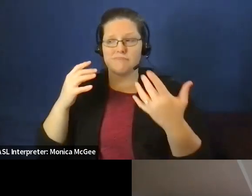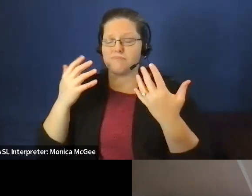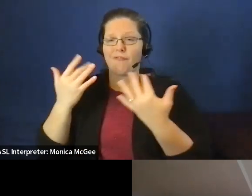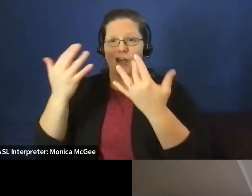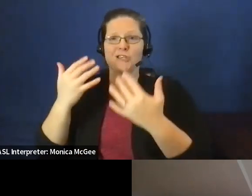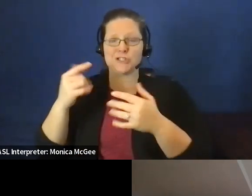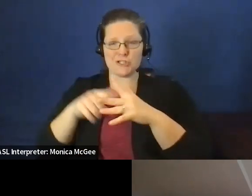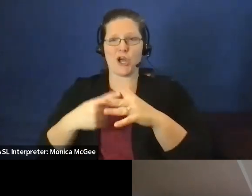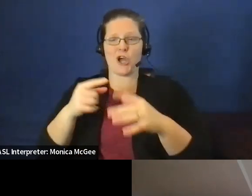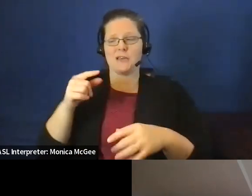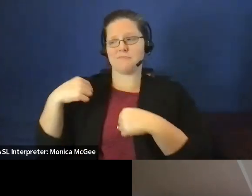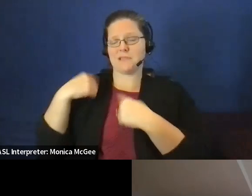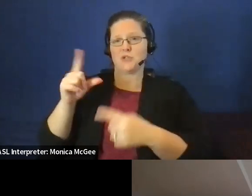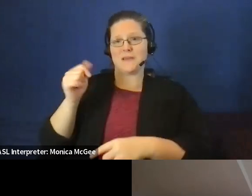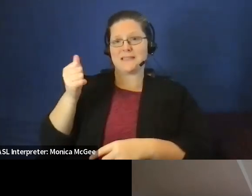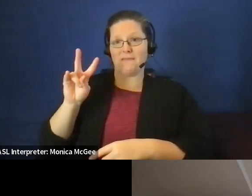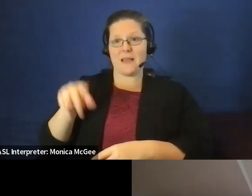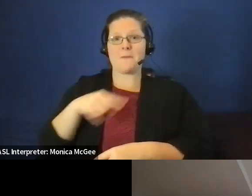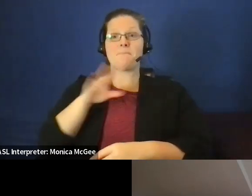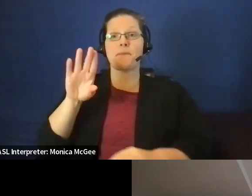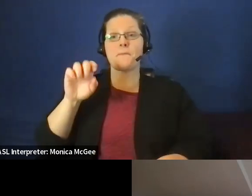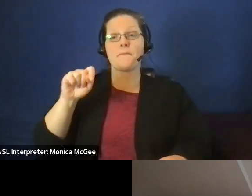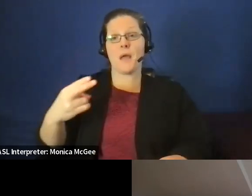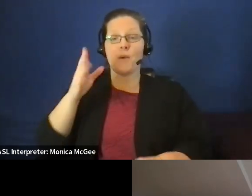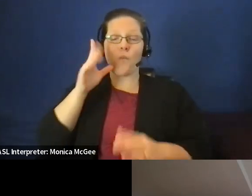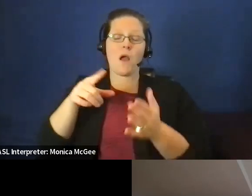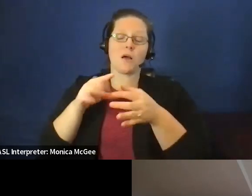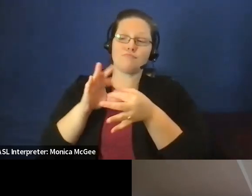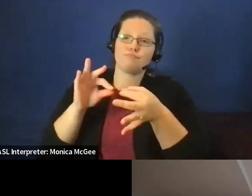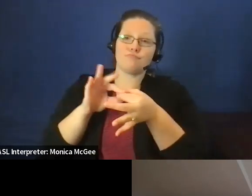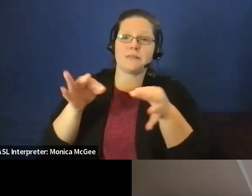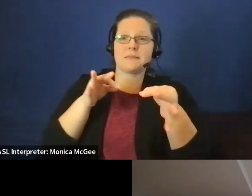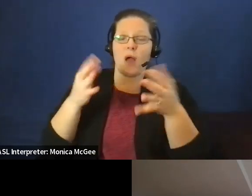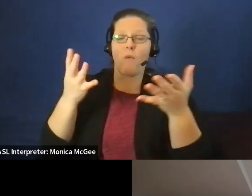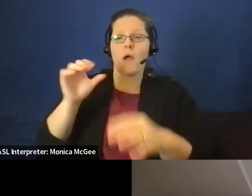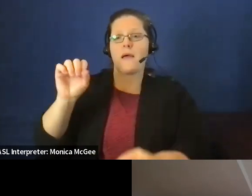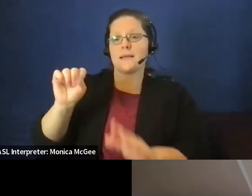that we'll go over will begin with the very busy hurricane and wildfire season